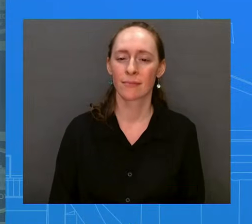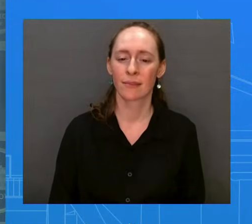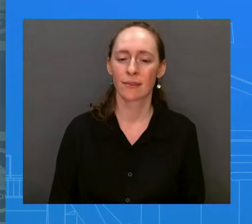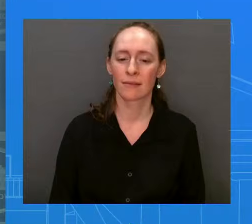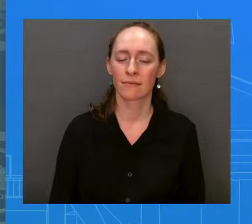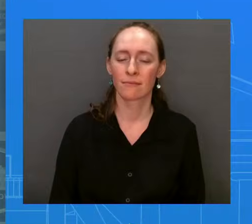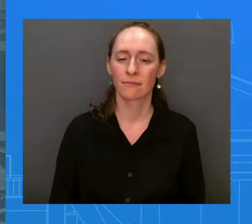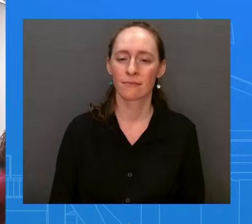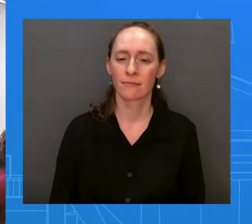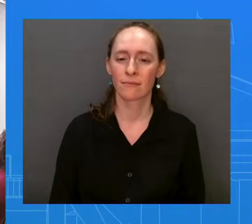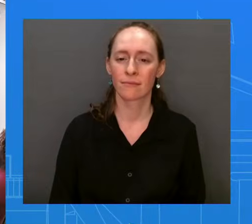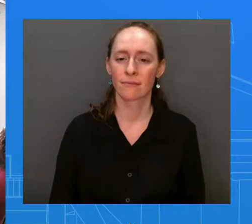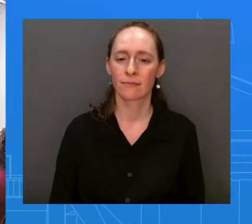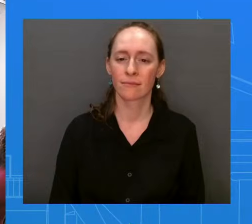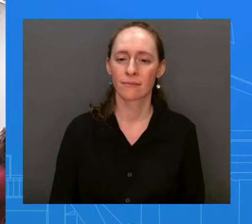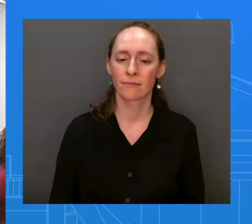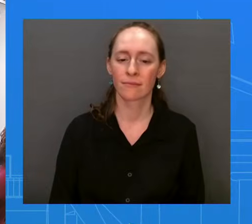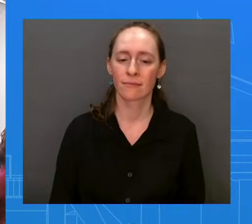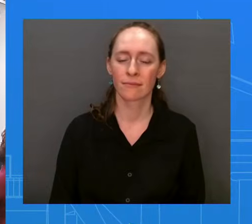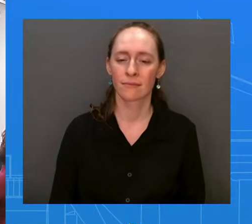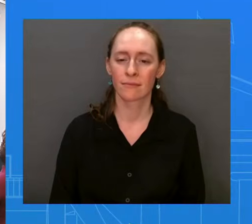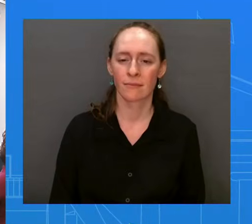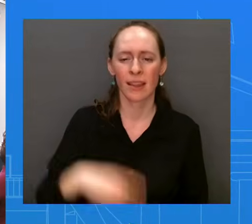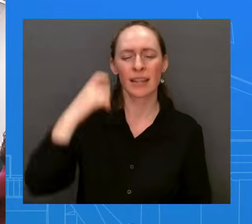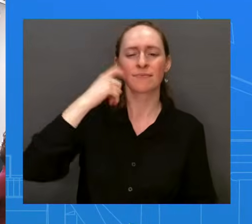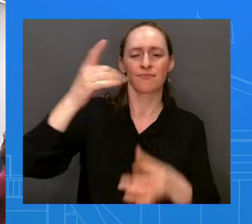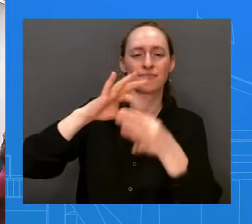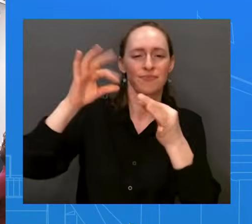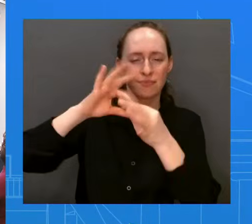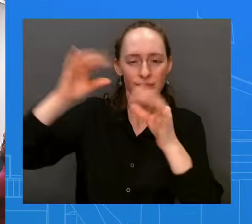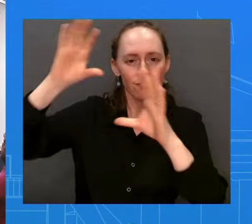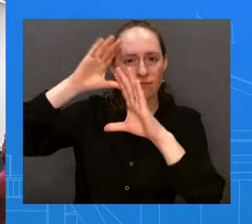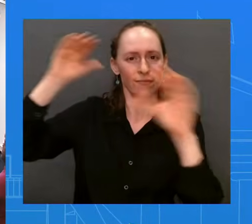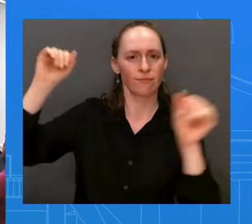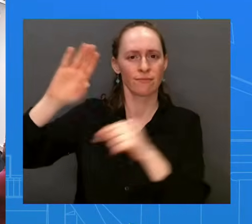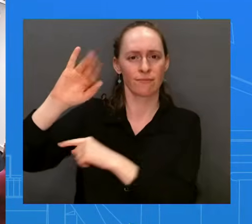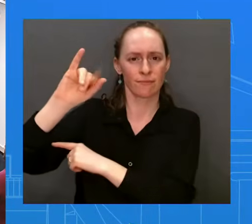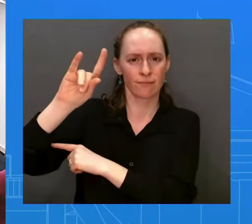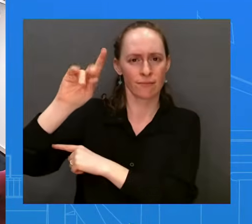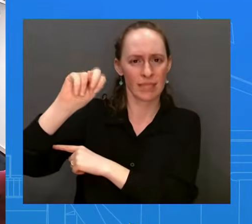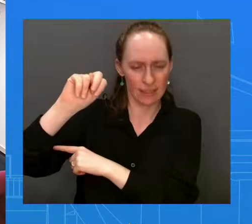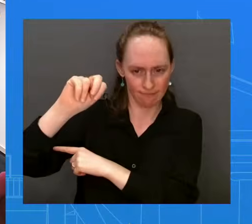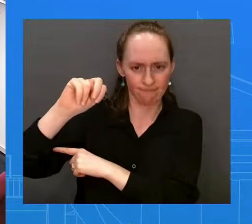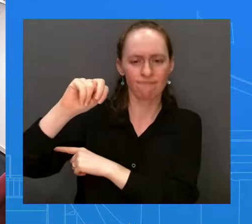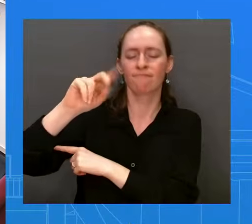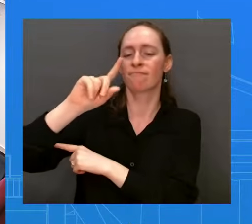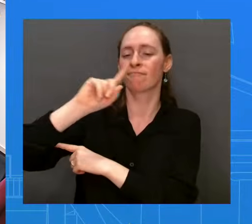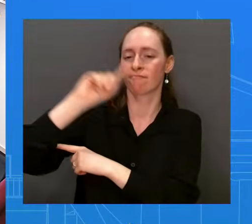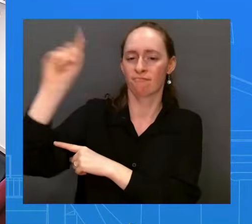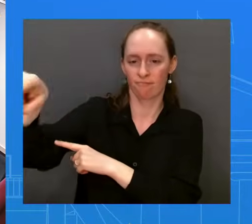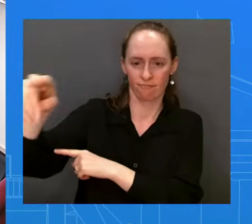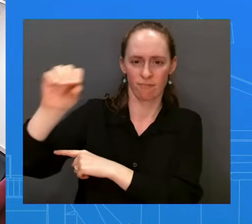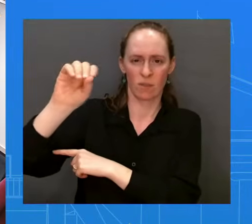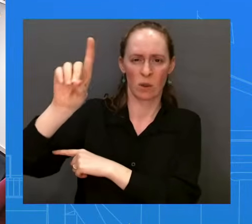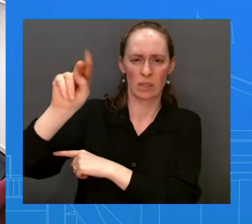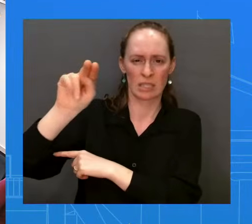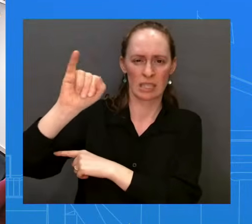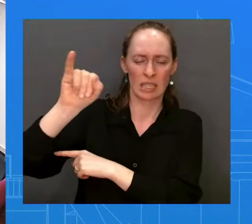the report from ODNI recently that goes over this. In that ODNI report about unidentified aerial phenomena,